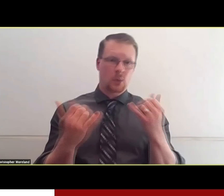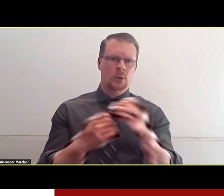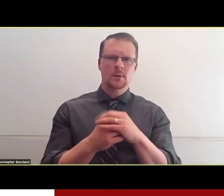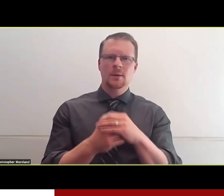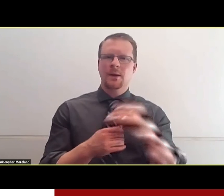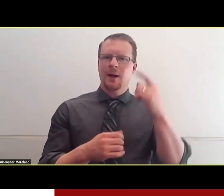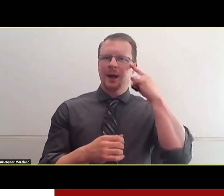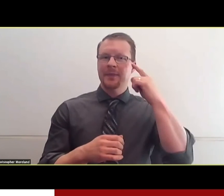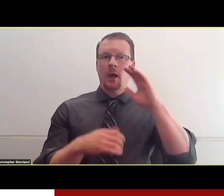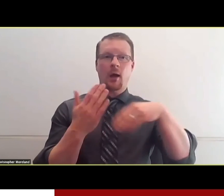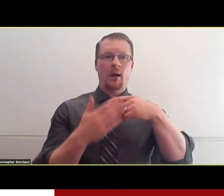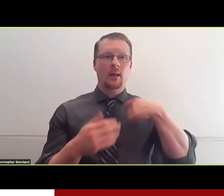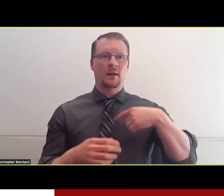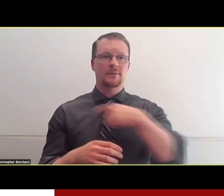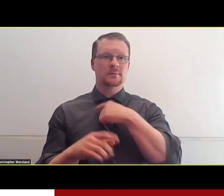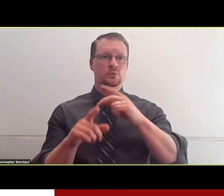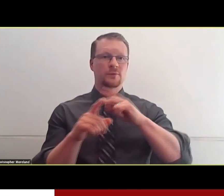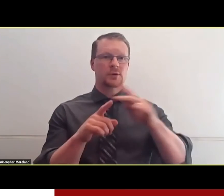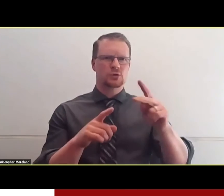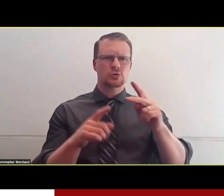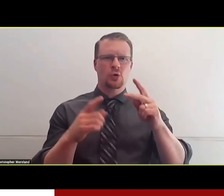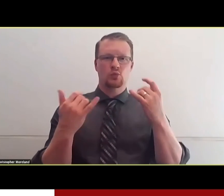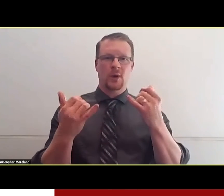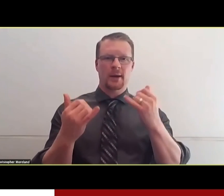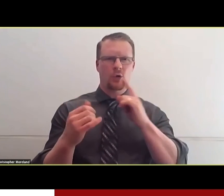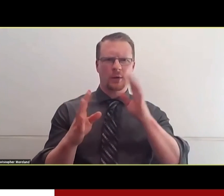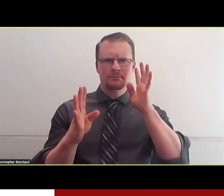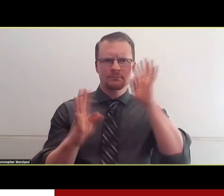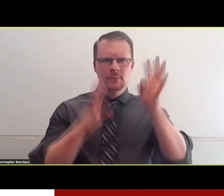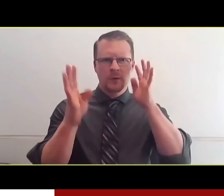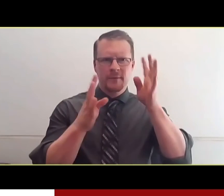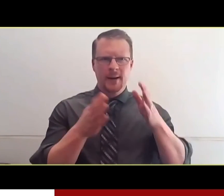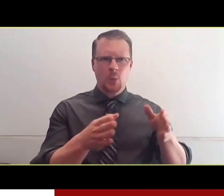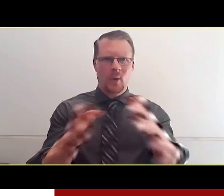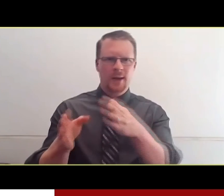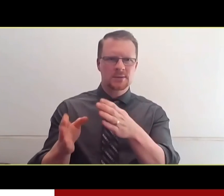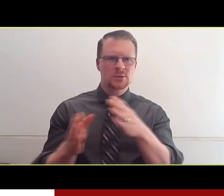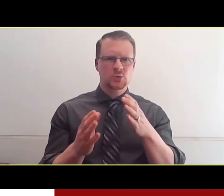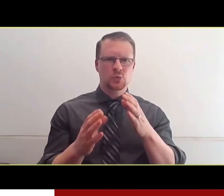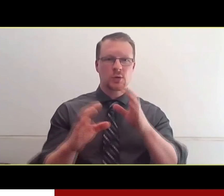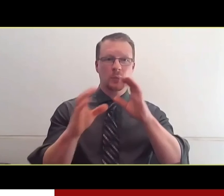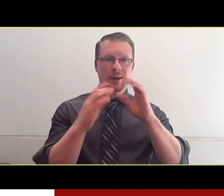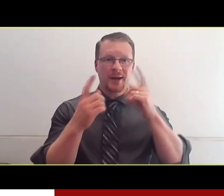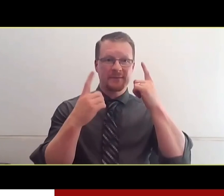And we don't have an easy answer at this point. I think all of us as practicing professionals